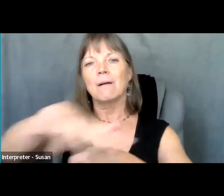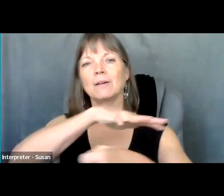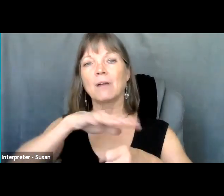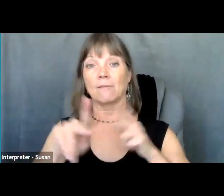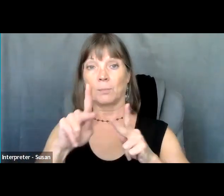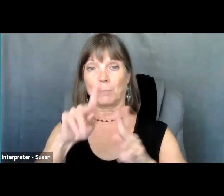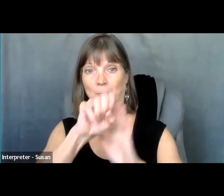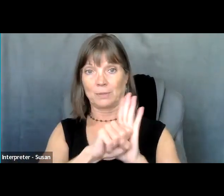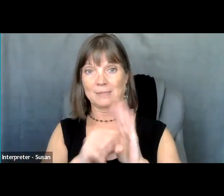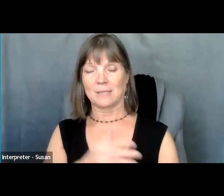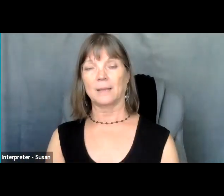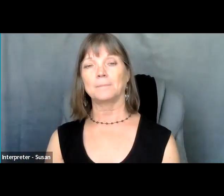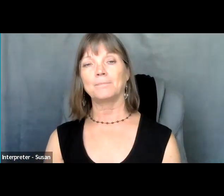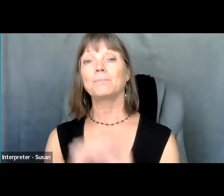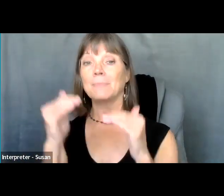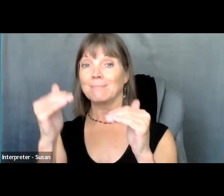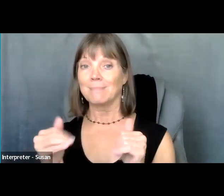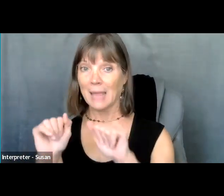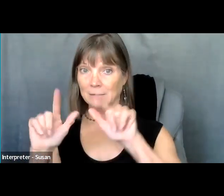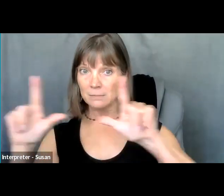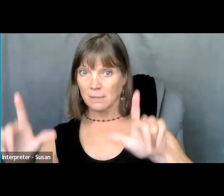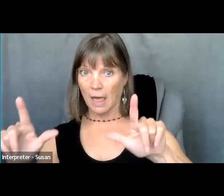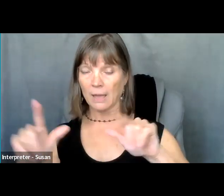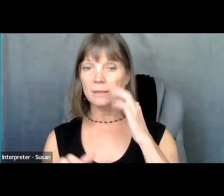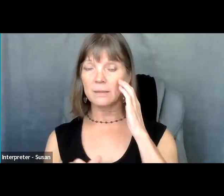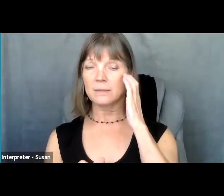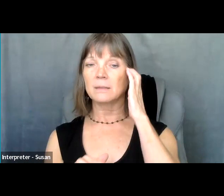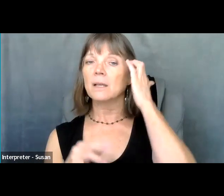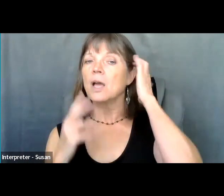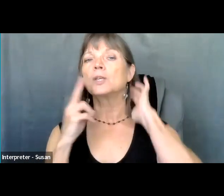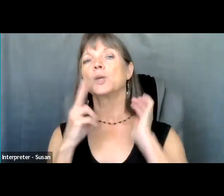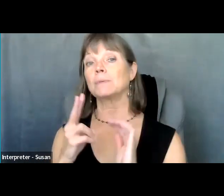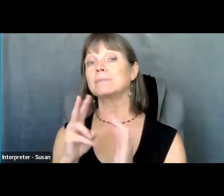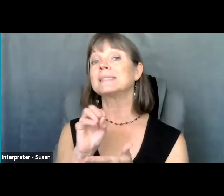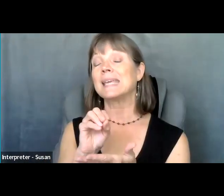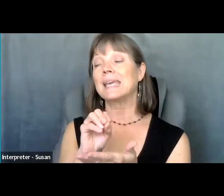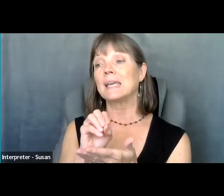Kelly Crosbie (she/her): on the next slide. Kelly Crosbie (she/her): You're going to see a release. Come out about this very soon.